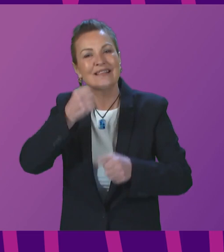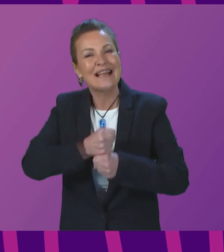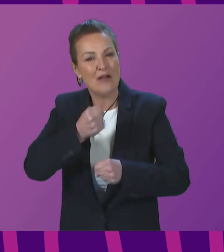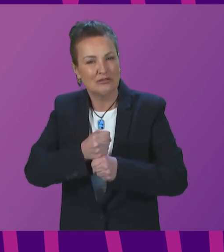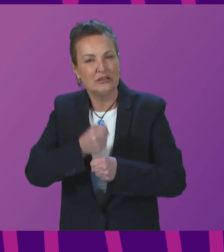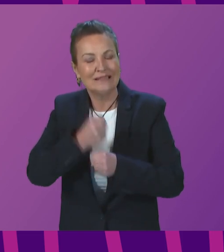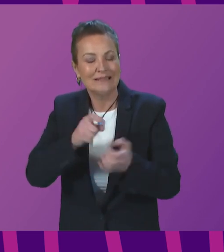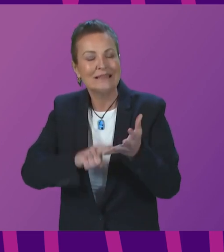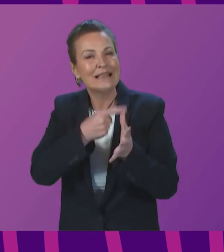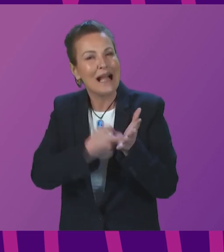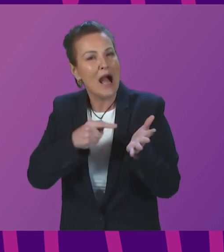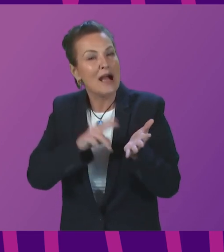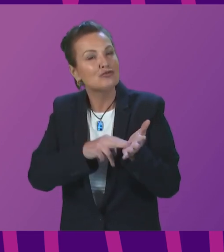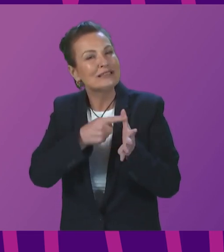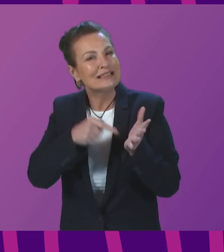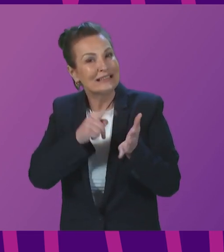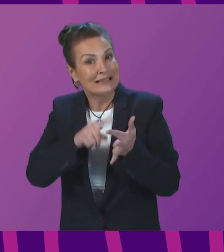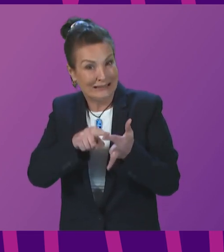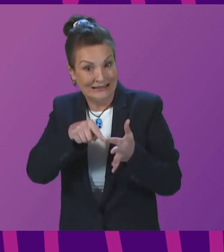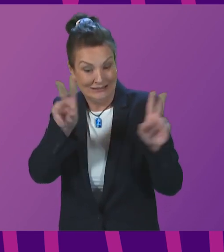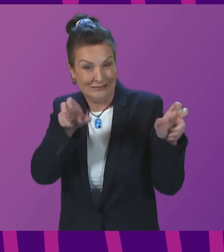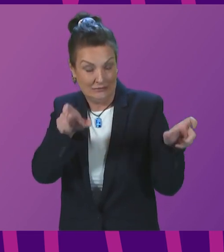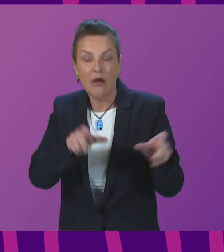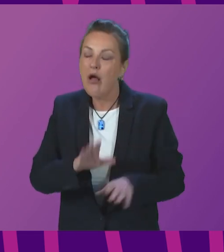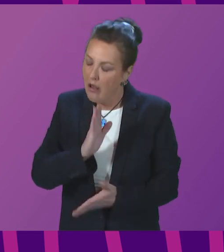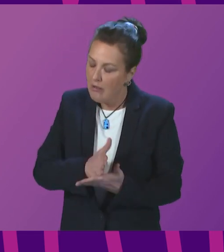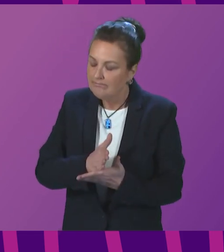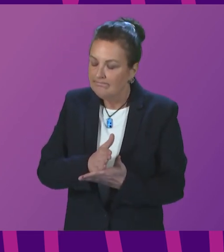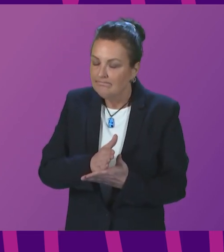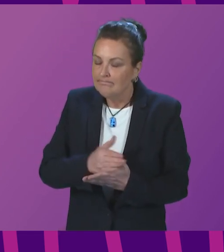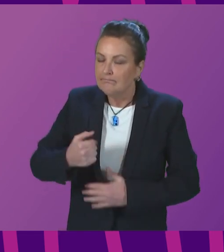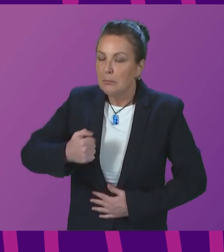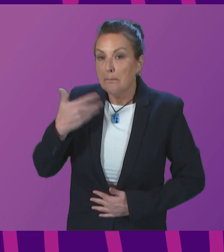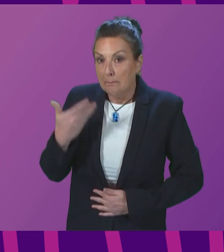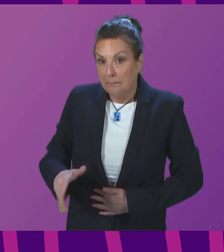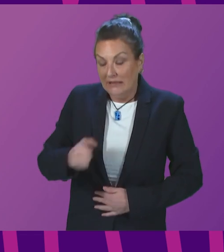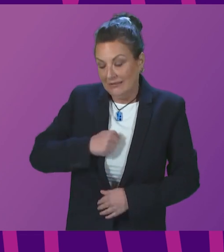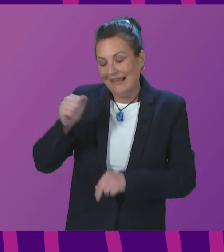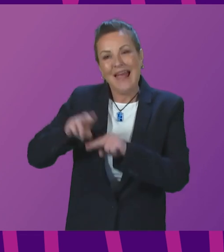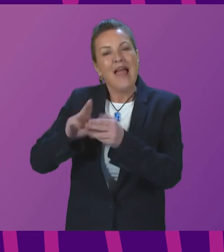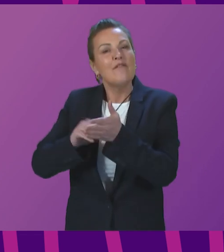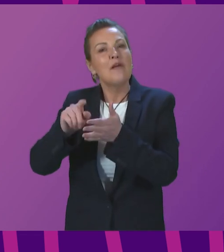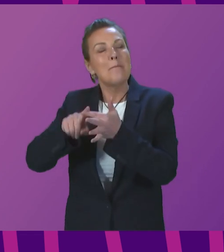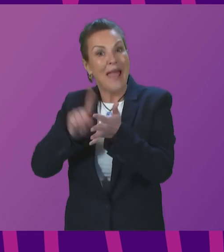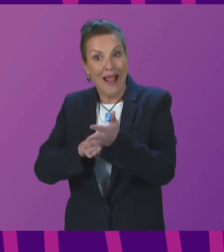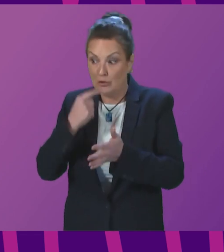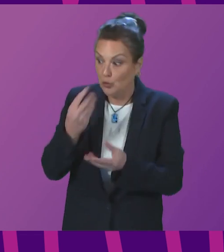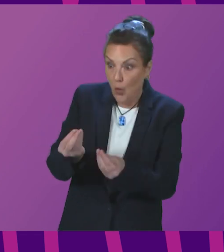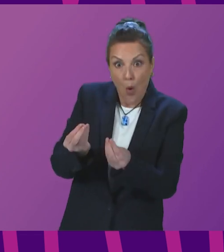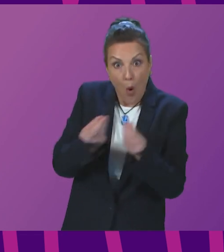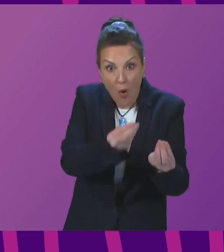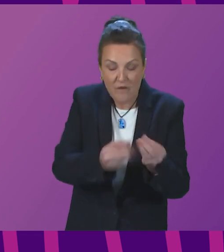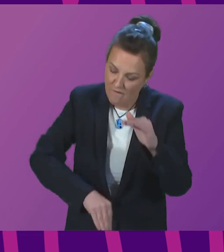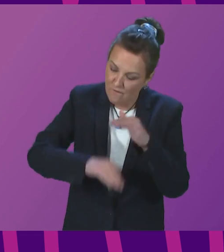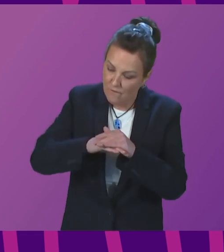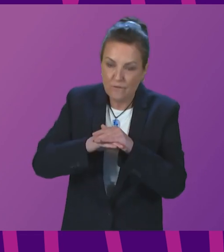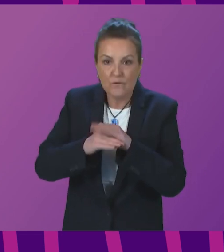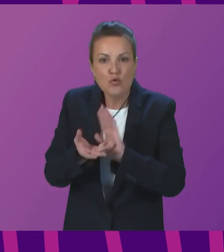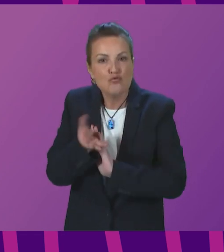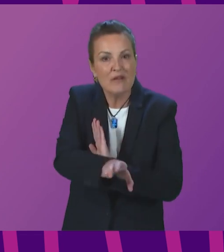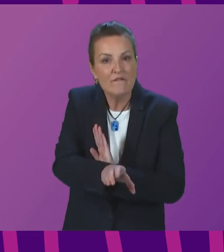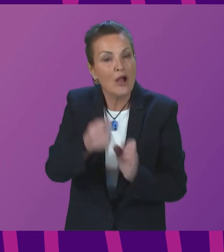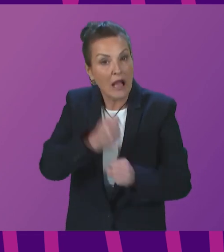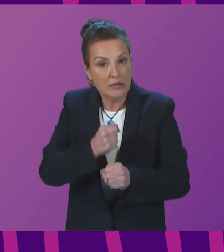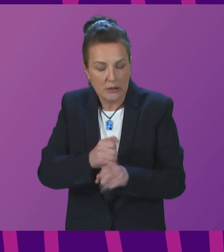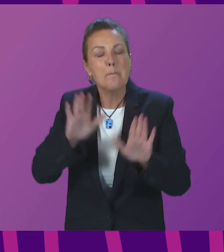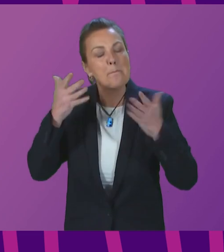There was a failure on the part of FMEL to offer the full-refund guarantee and, as I